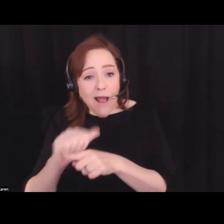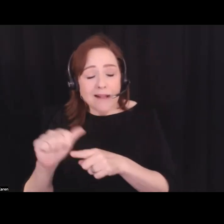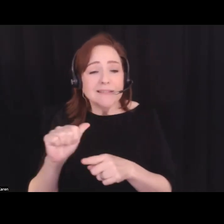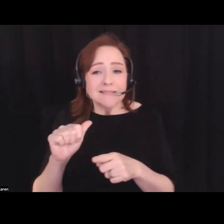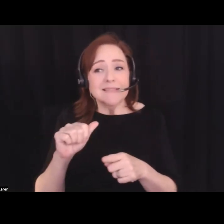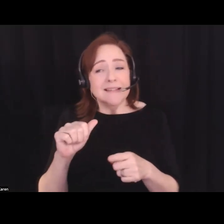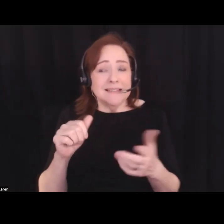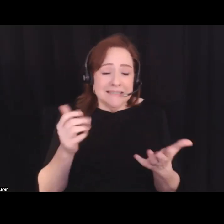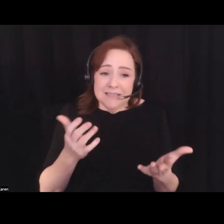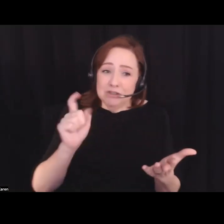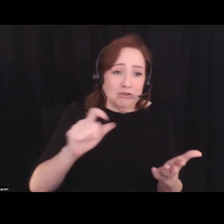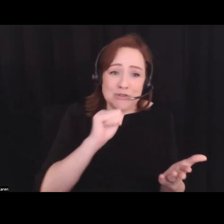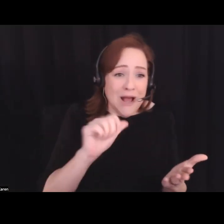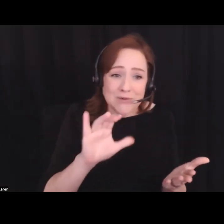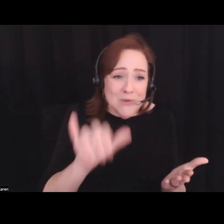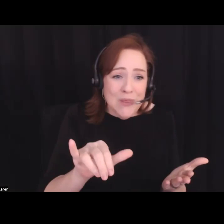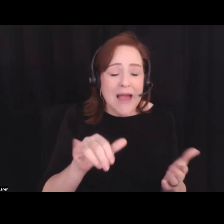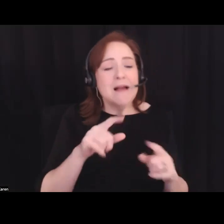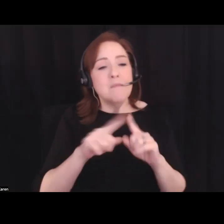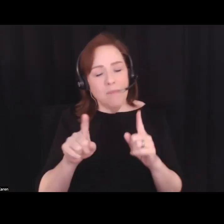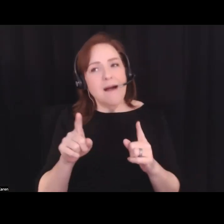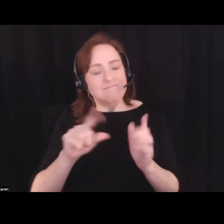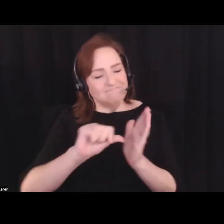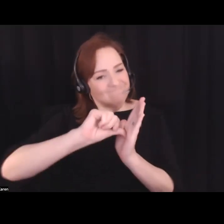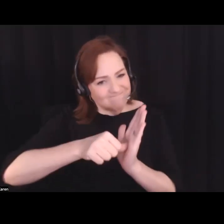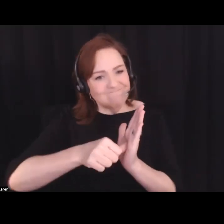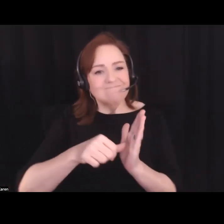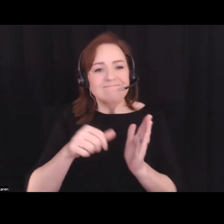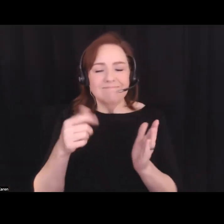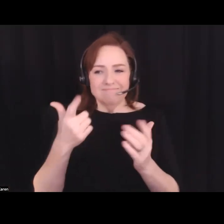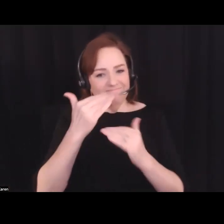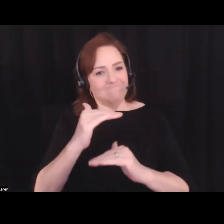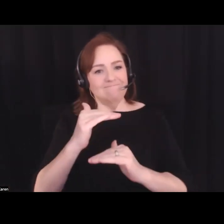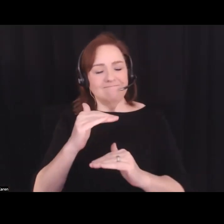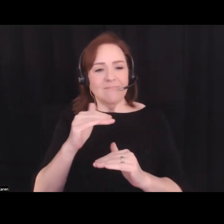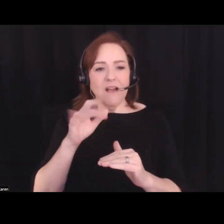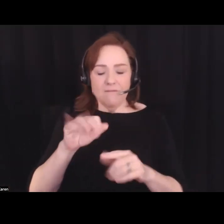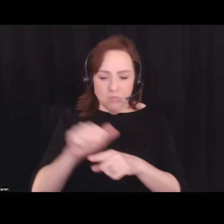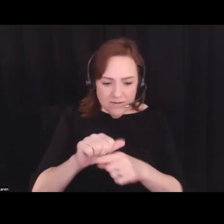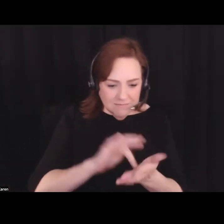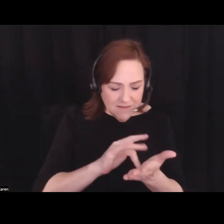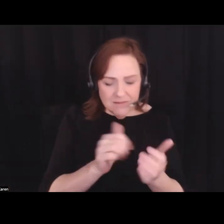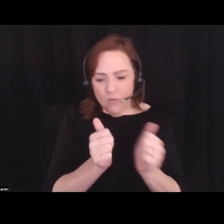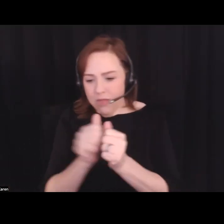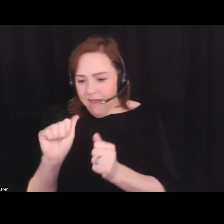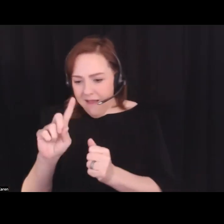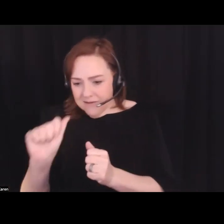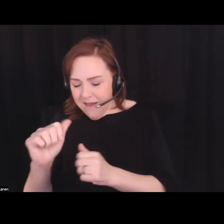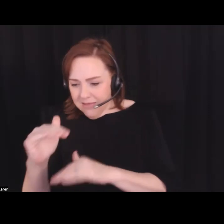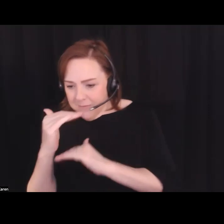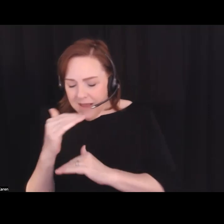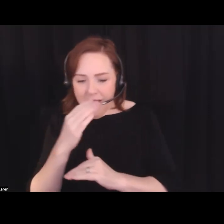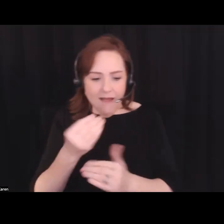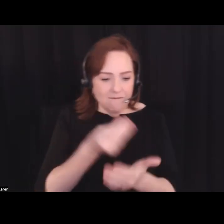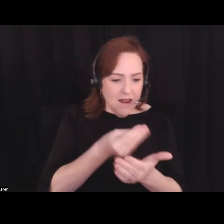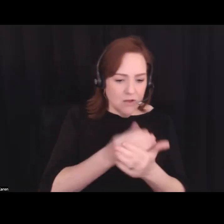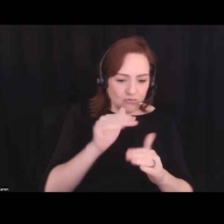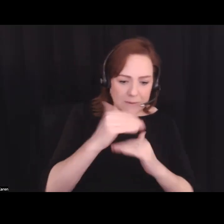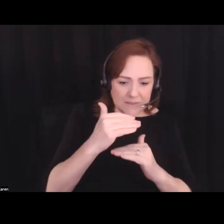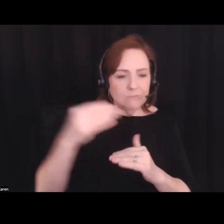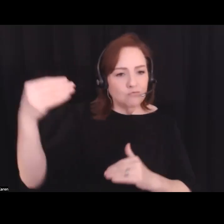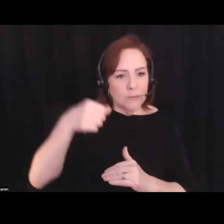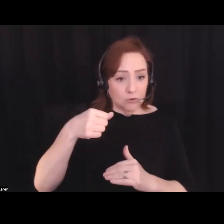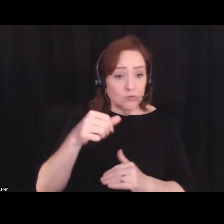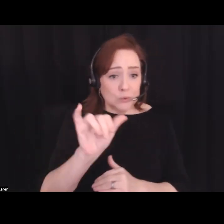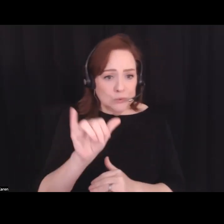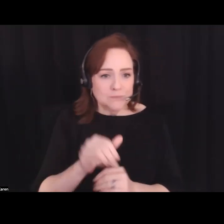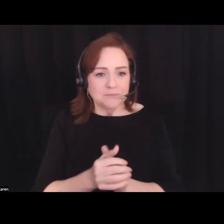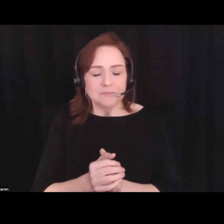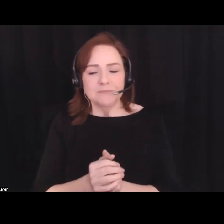of practicing medicine under the constraints of the ADA and financial reimbursement. so the